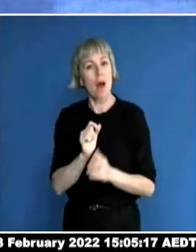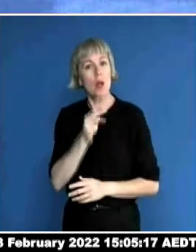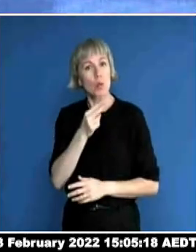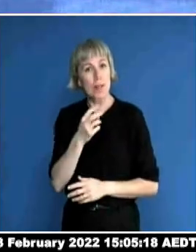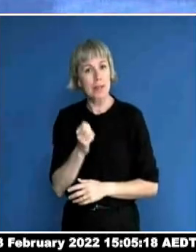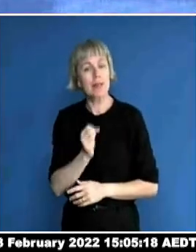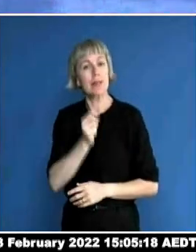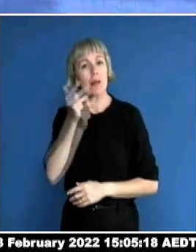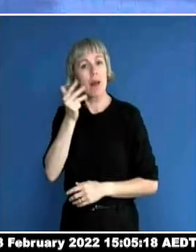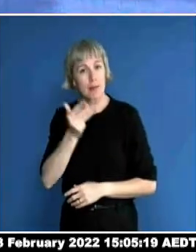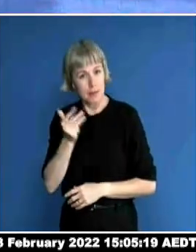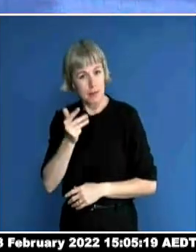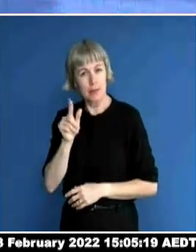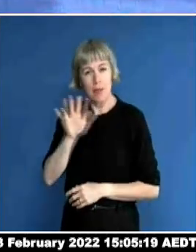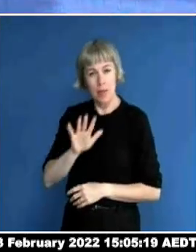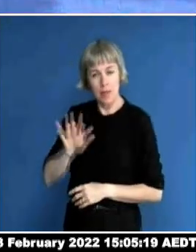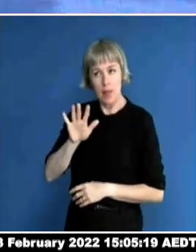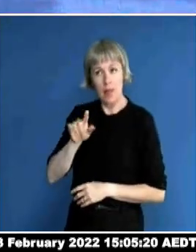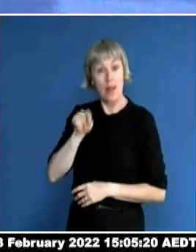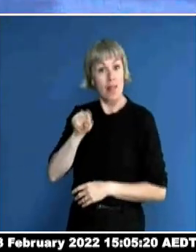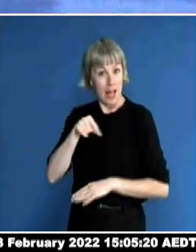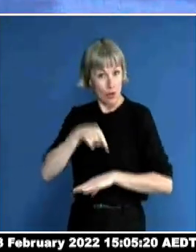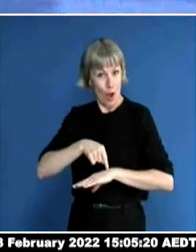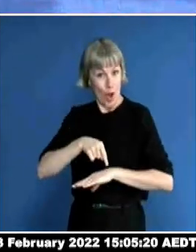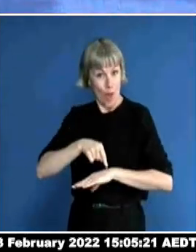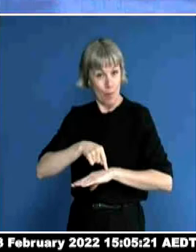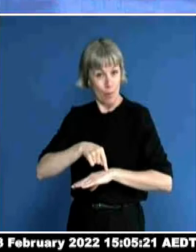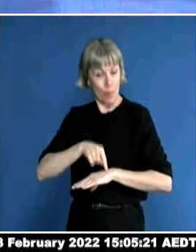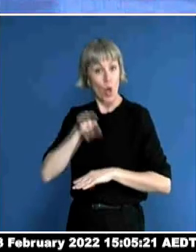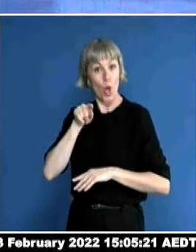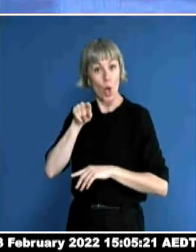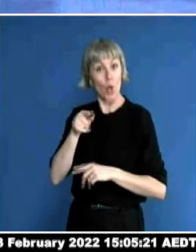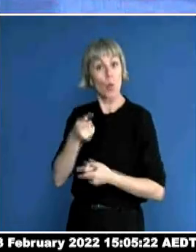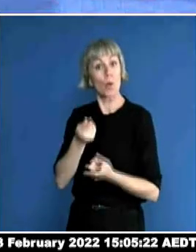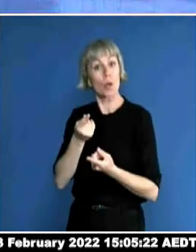at that time that a meeting would be arranged to discuss the matters.